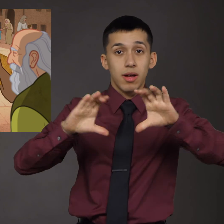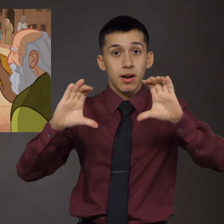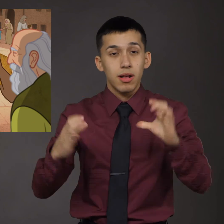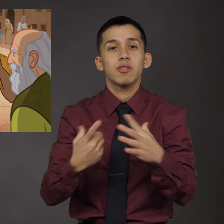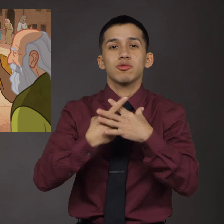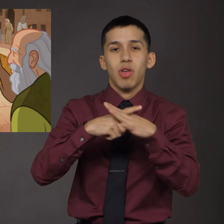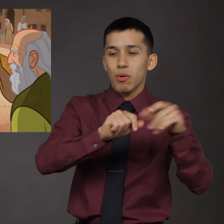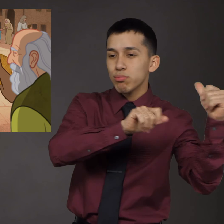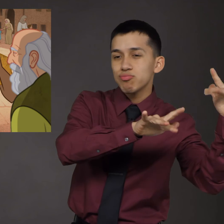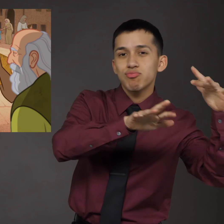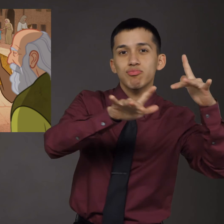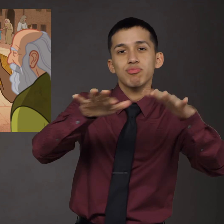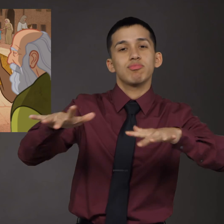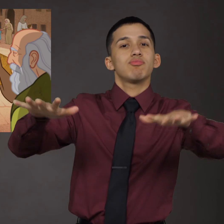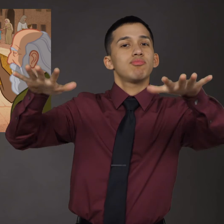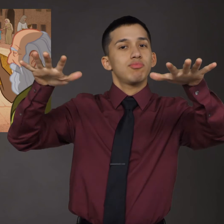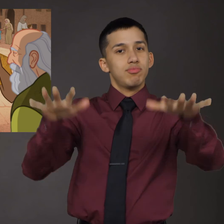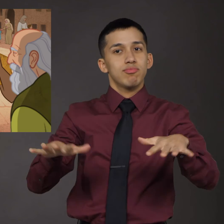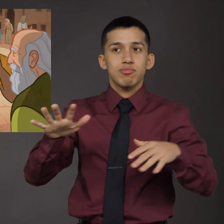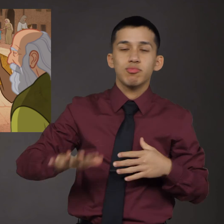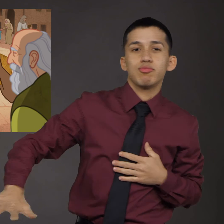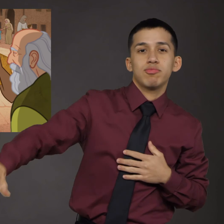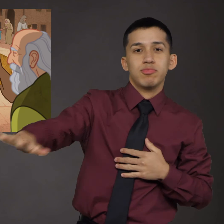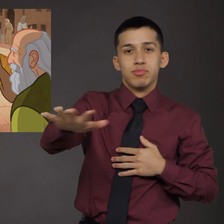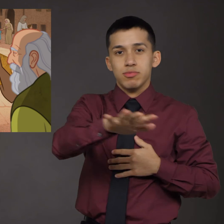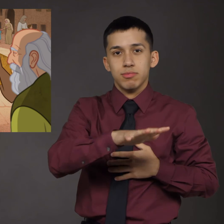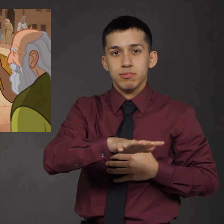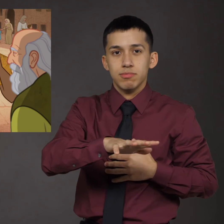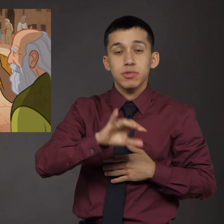and the Israelites began to live there.